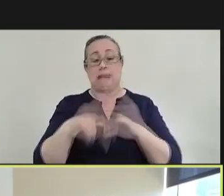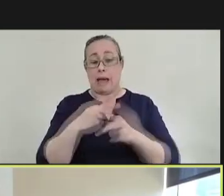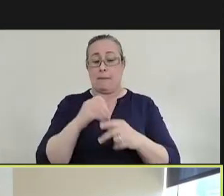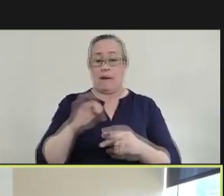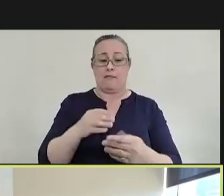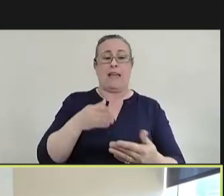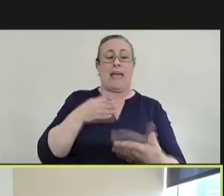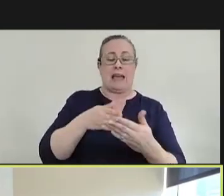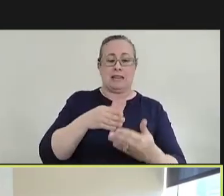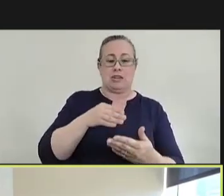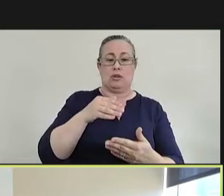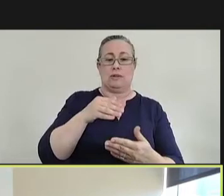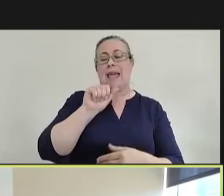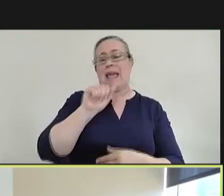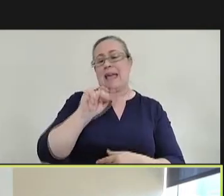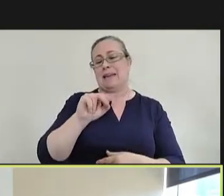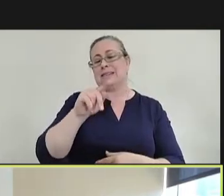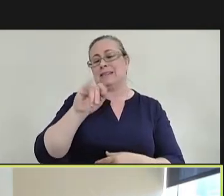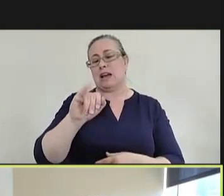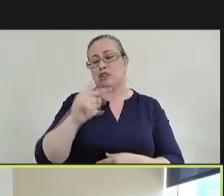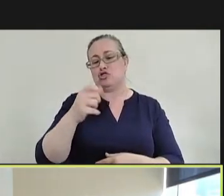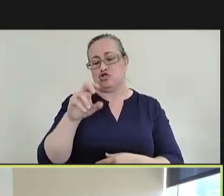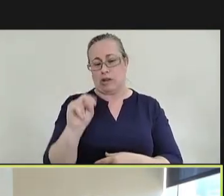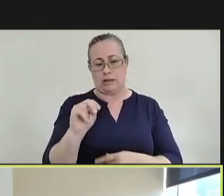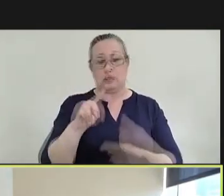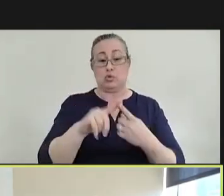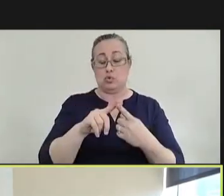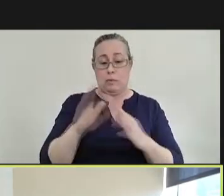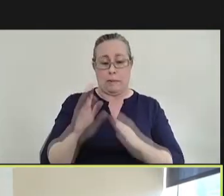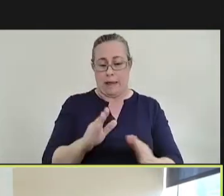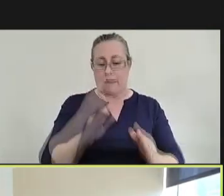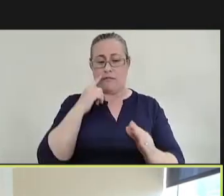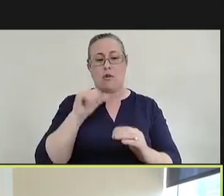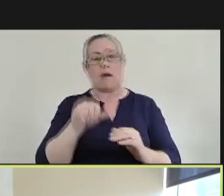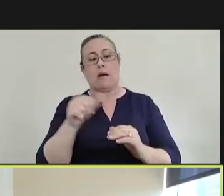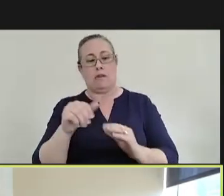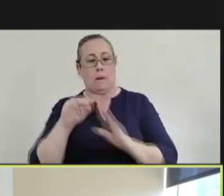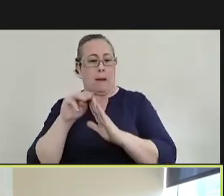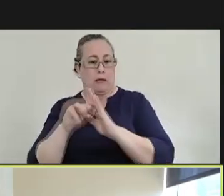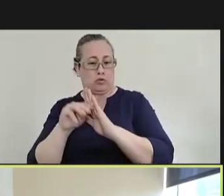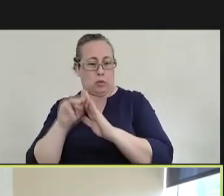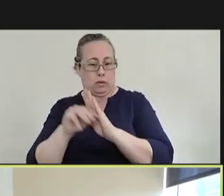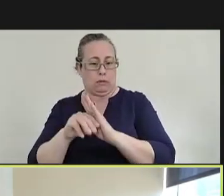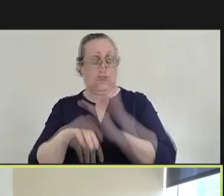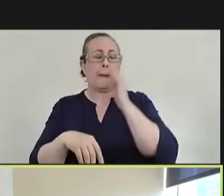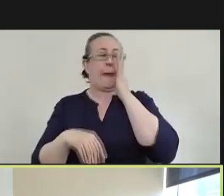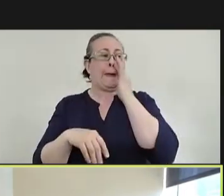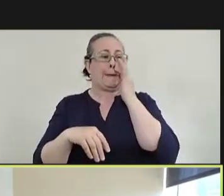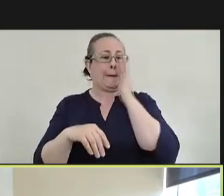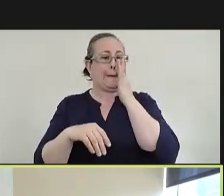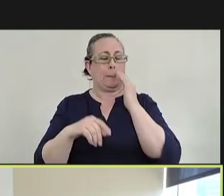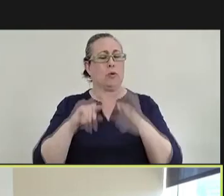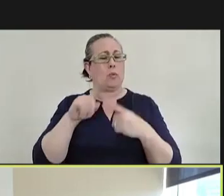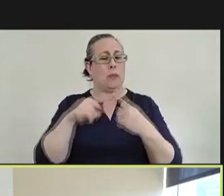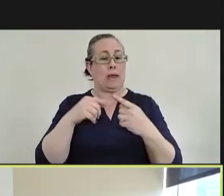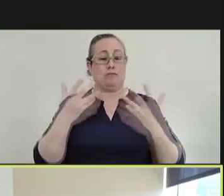and then prepare them for our other modules. Once we have antigens identified,